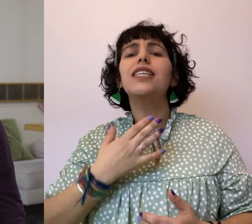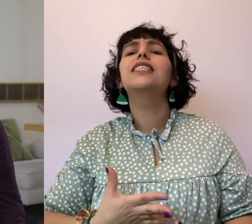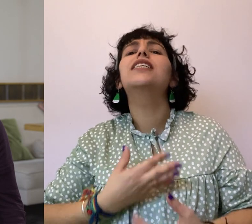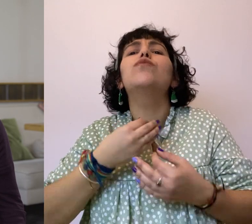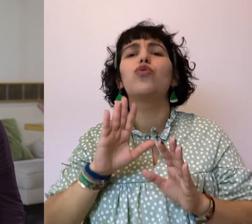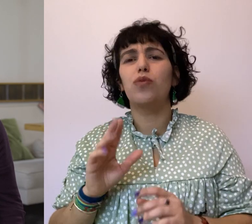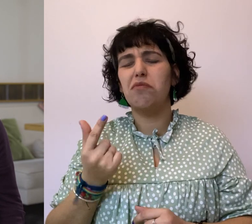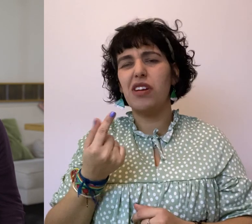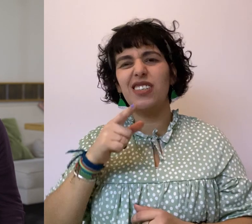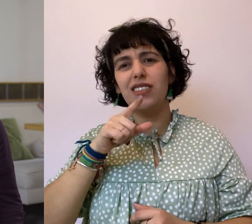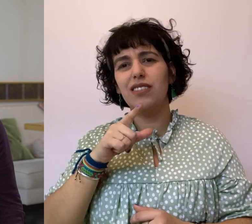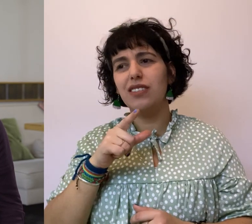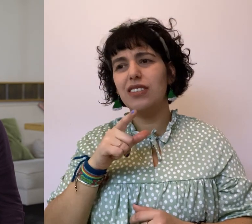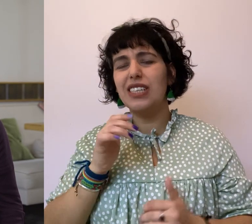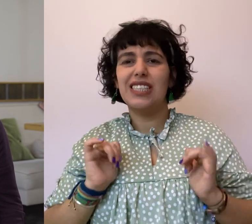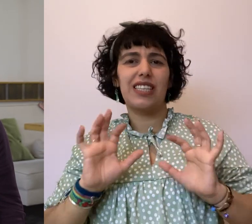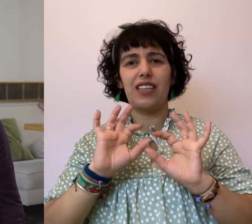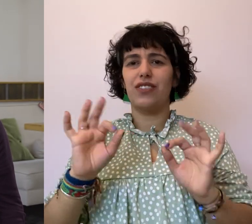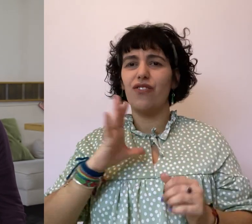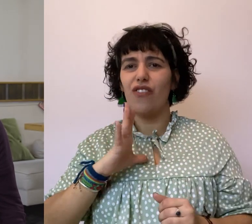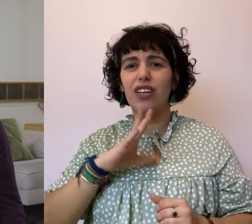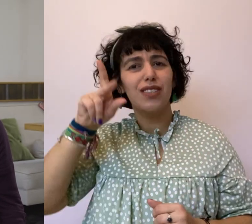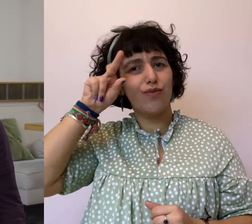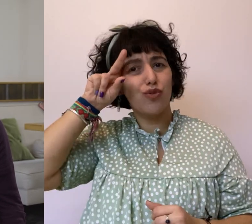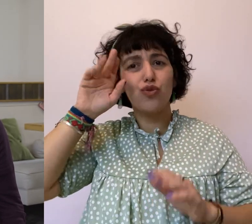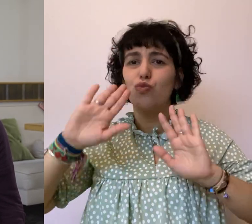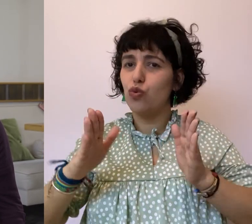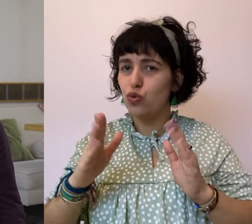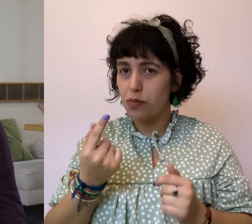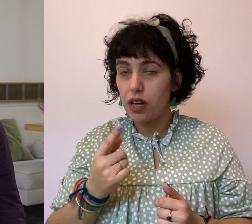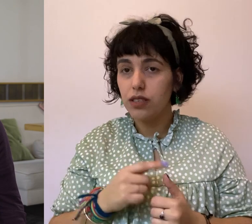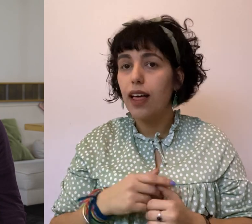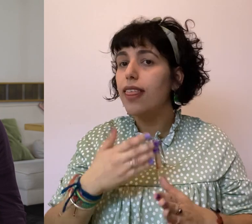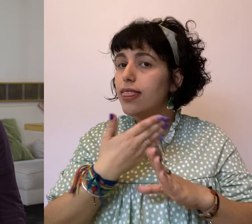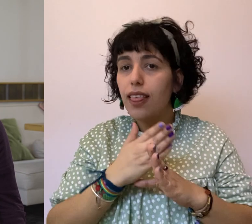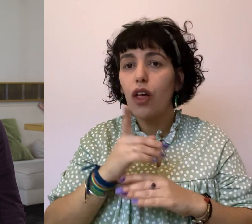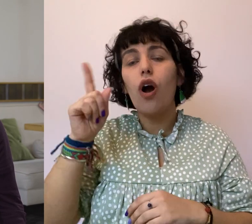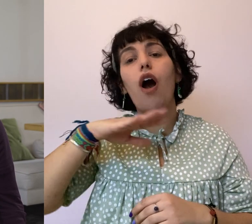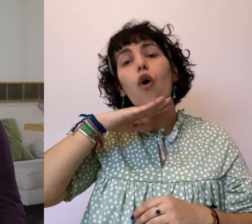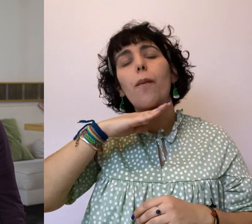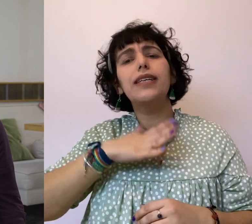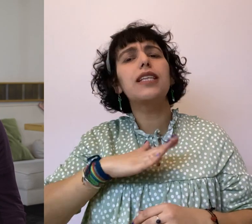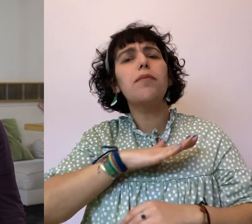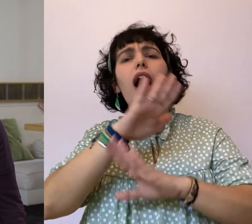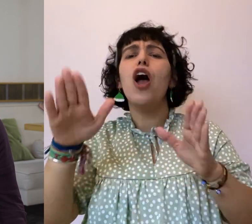I went into some depression such as not feeling of belonging here anymore, being unhappy.